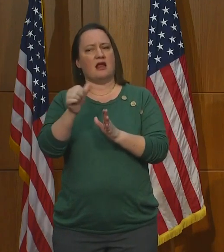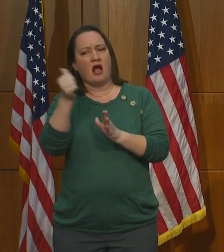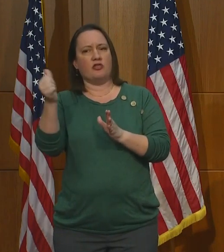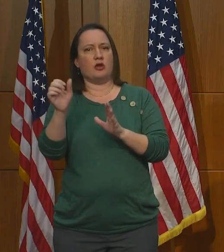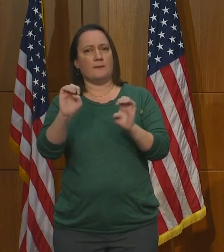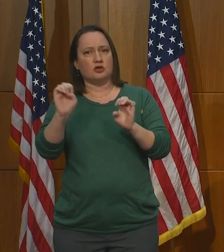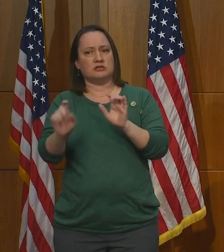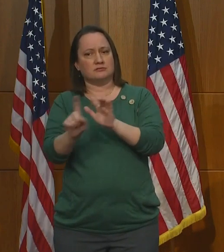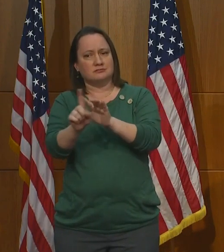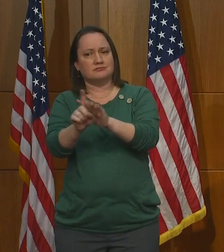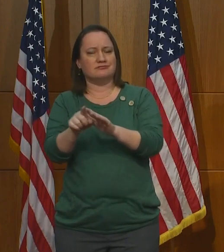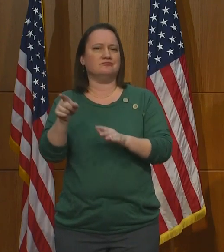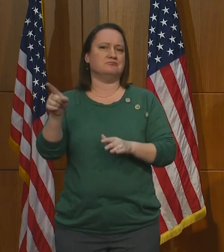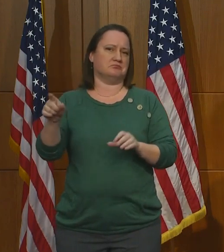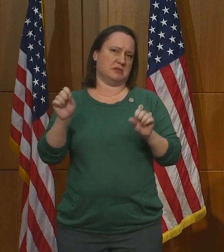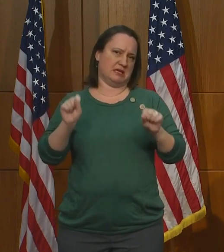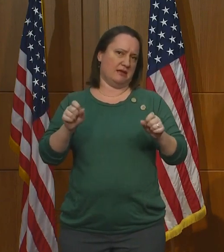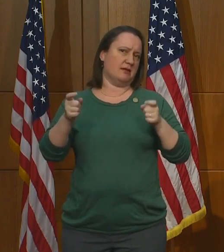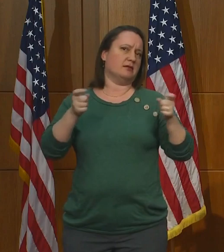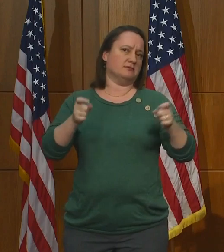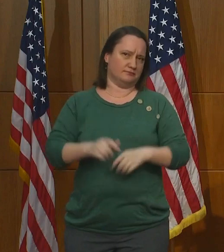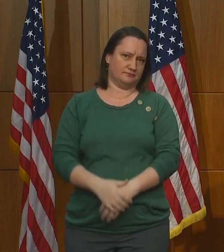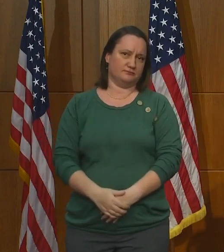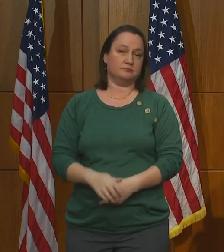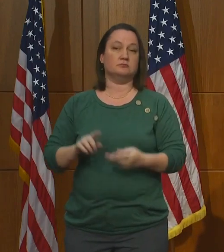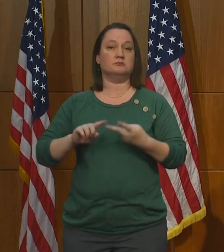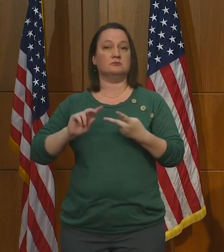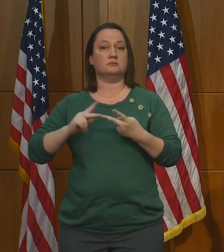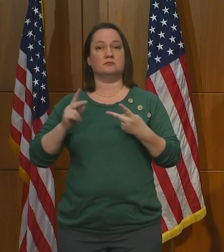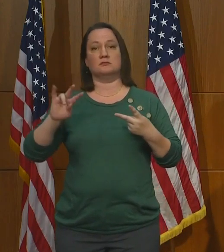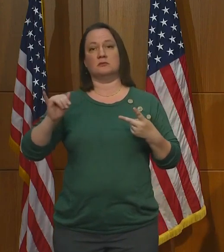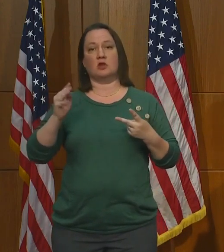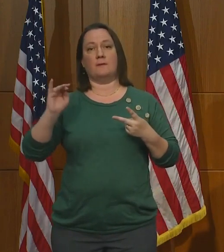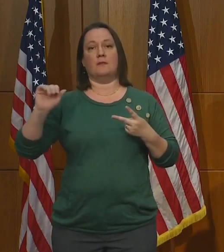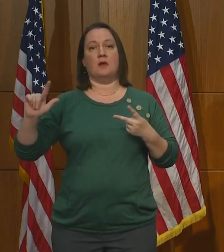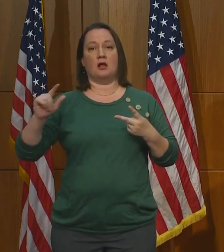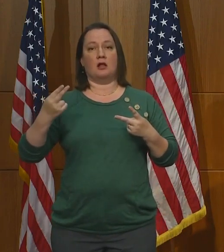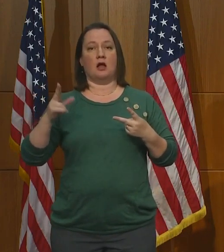ANY OTHER EMERGENCY. THAT COMES